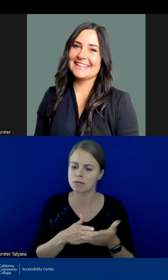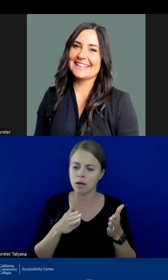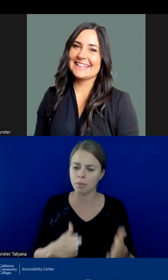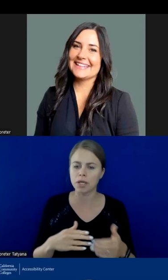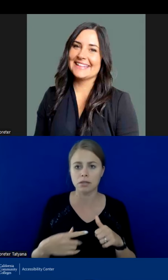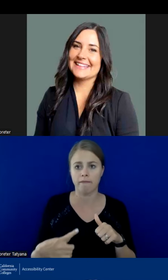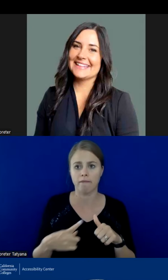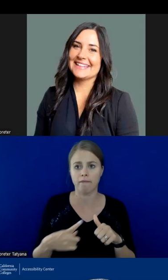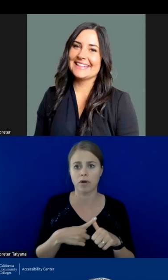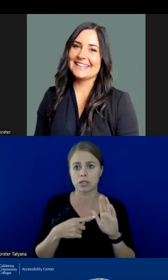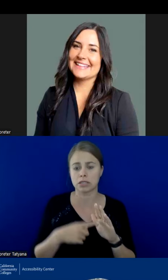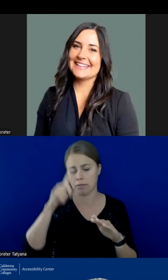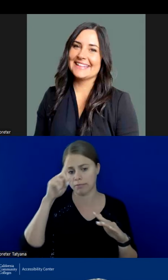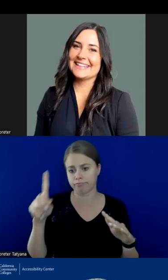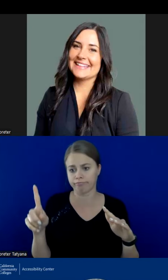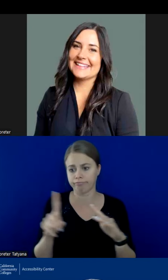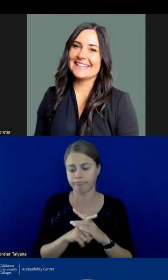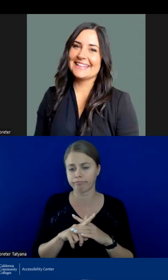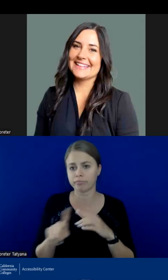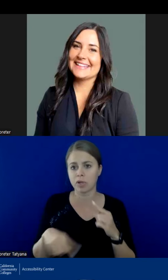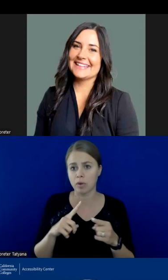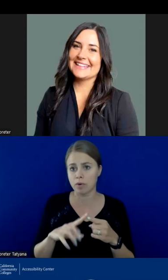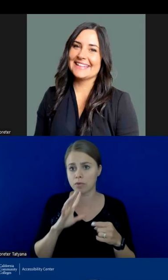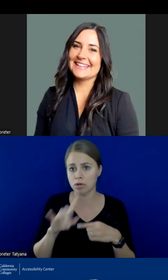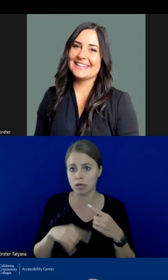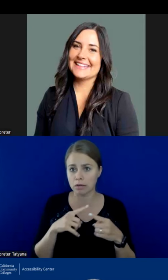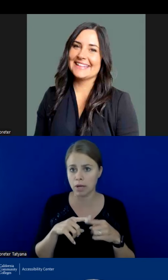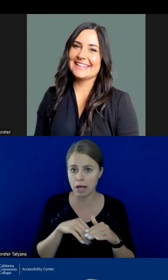to mind when we speak about accessible and inaccessible content.